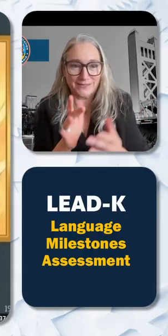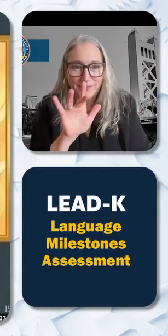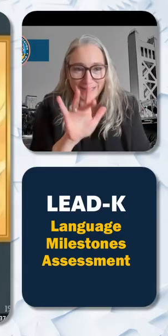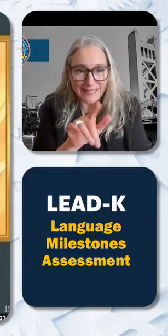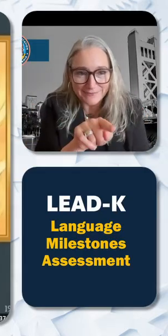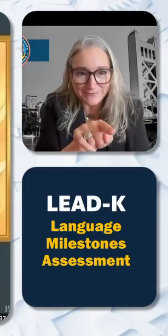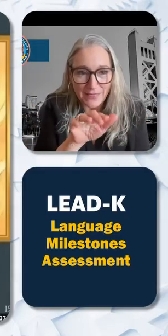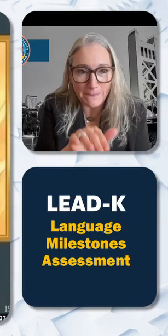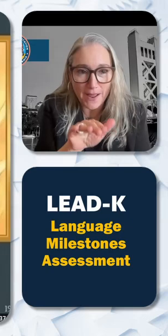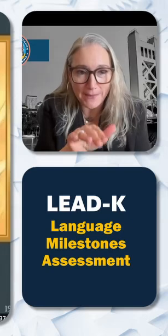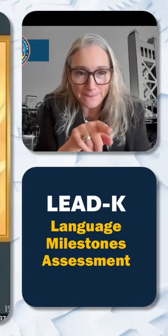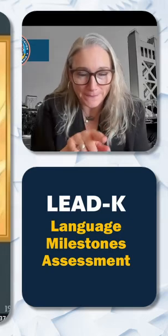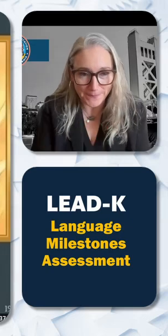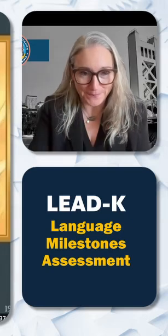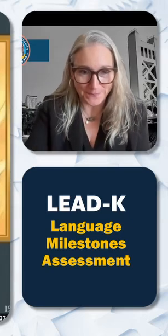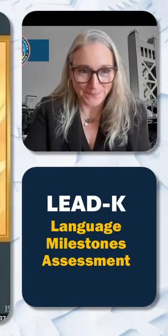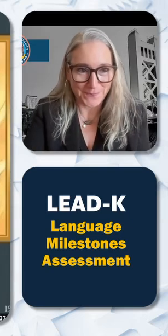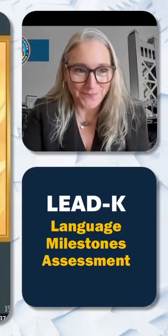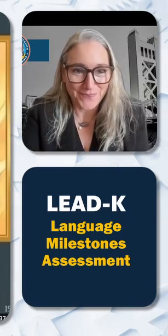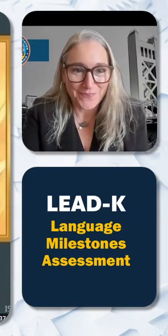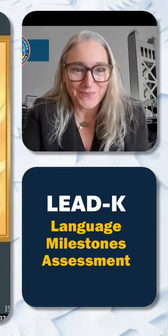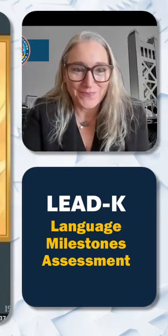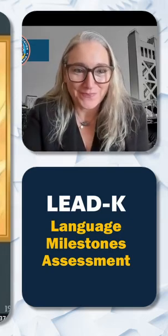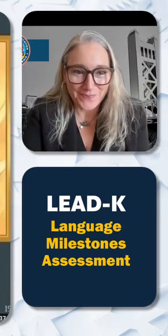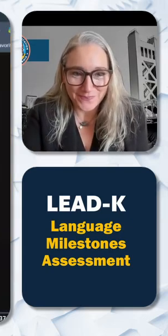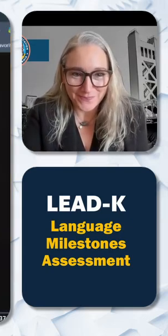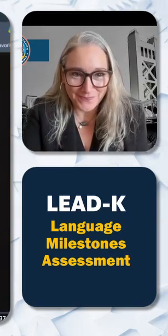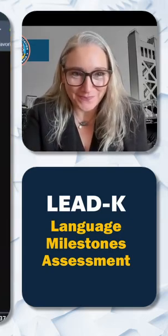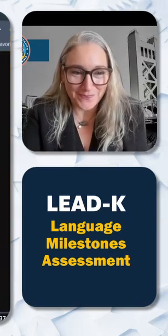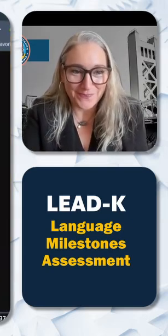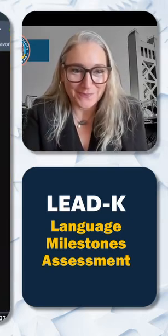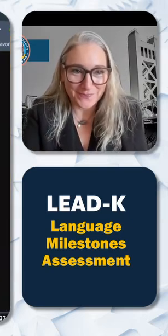already happening at 9 weeks old. Could you click the link, please?